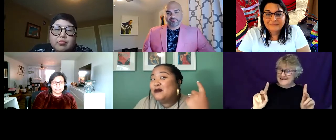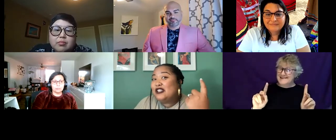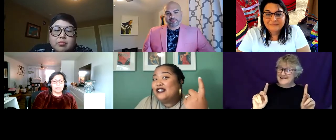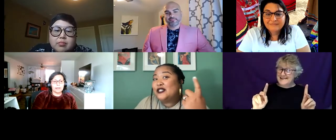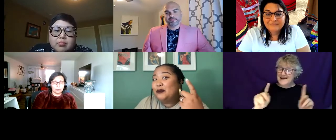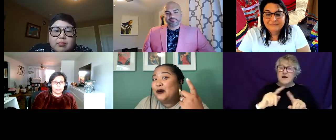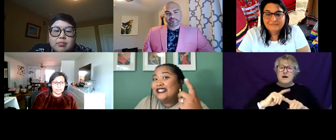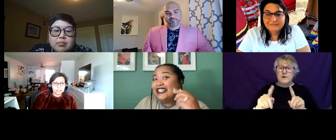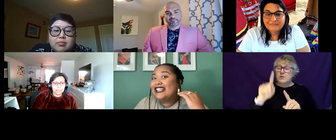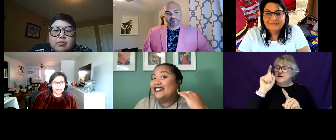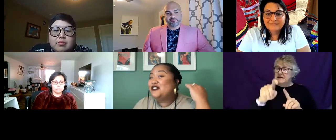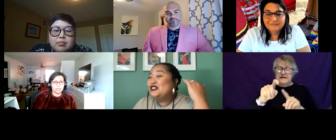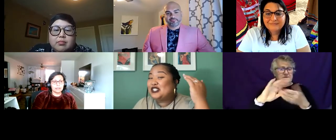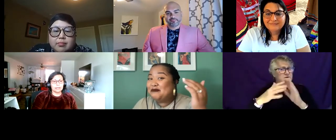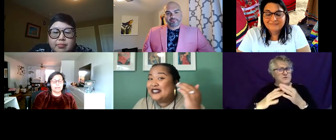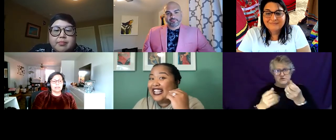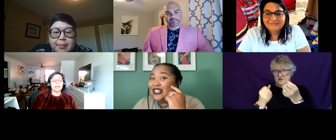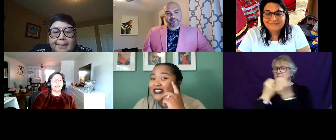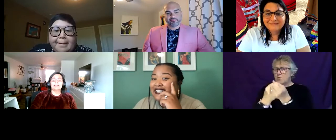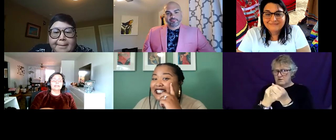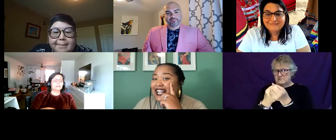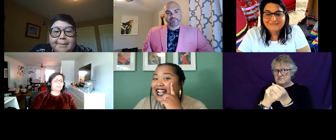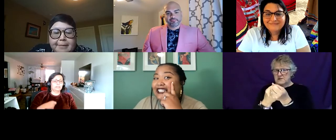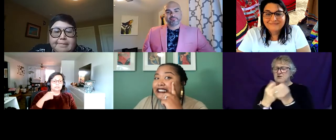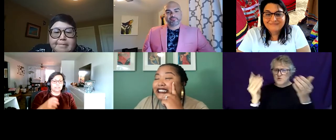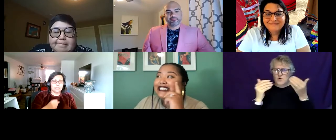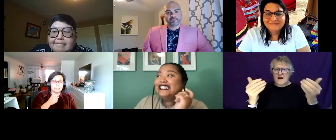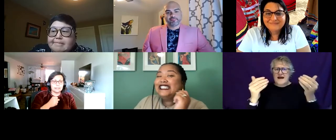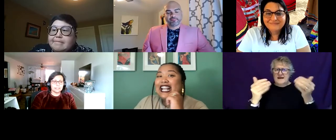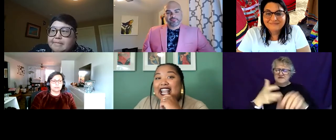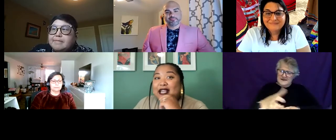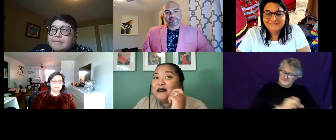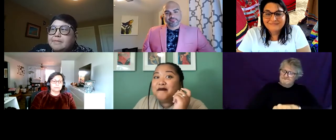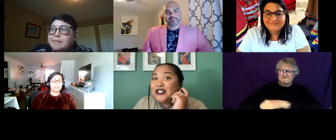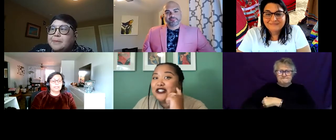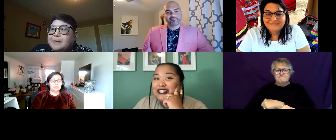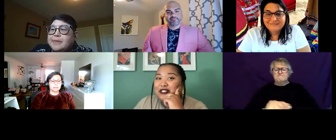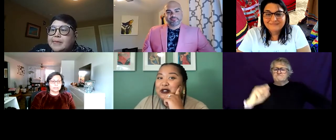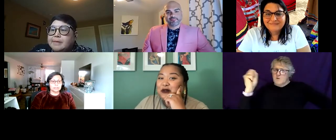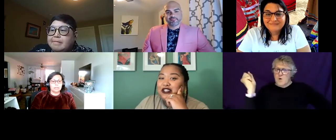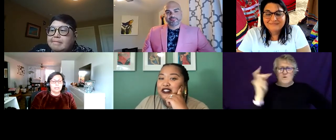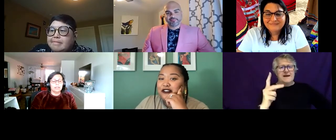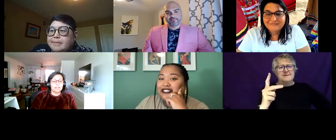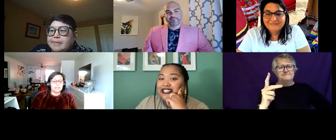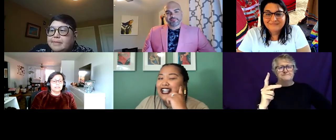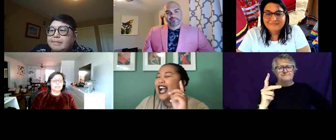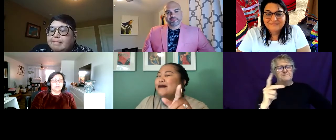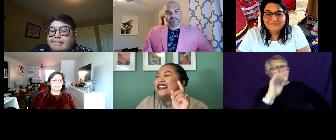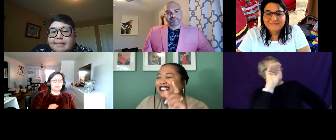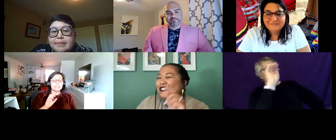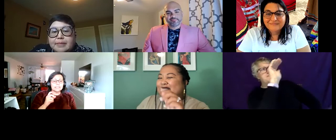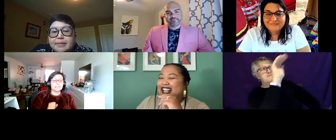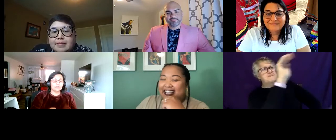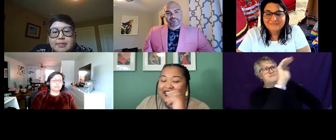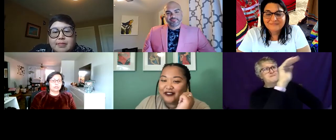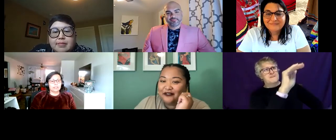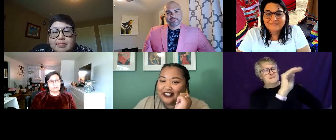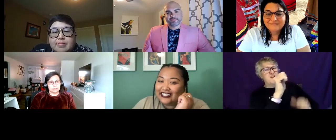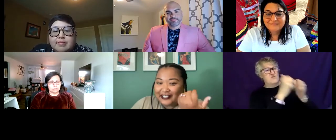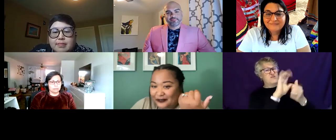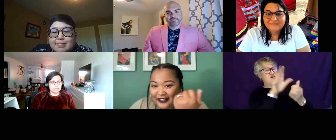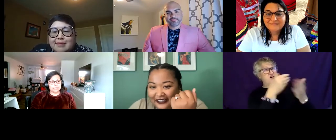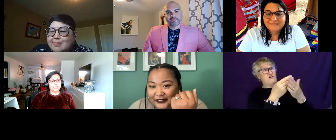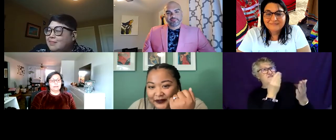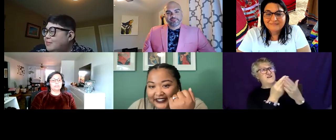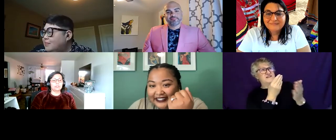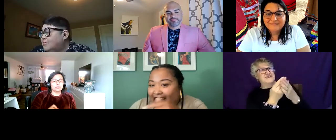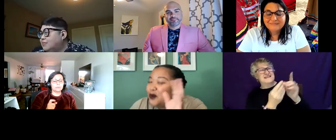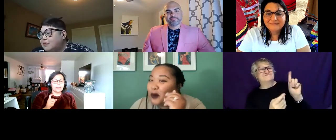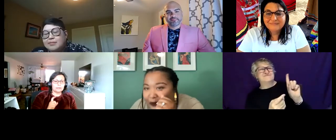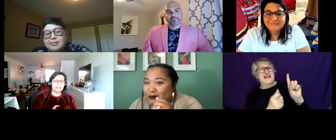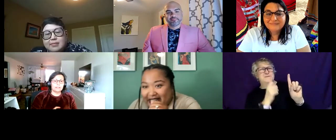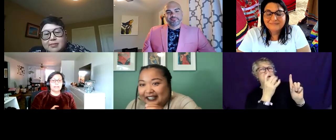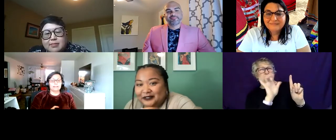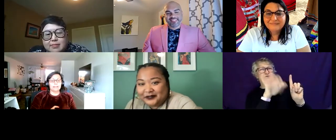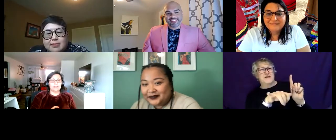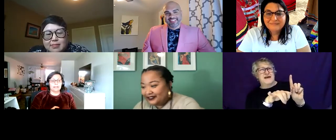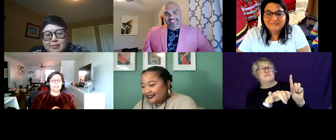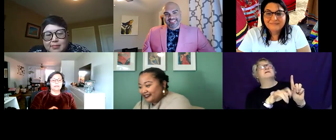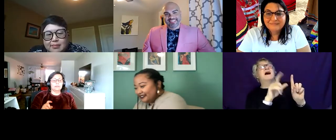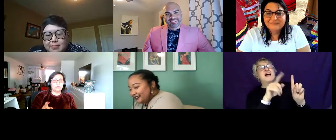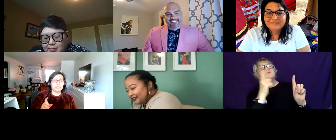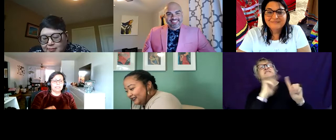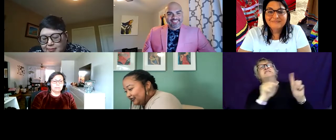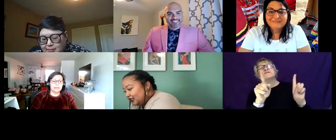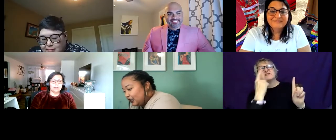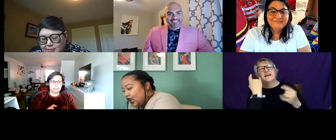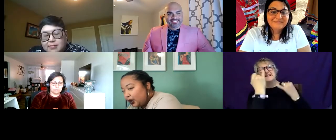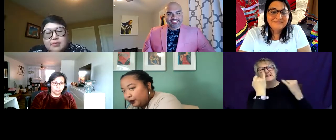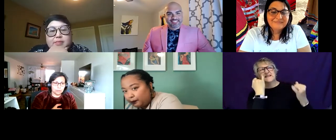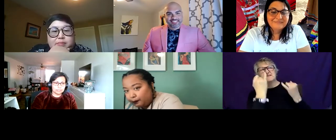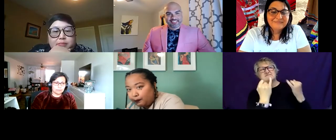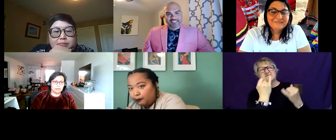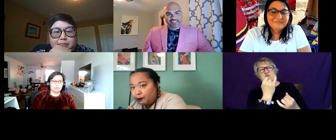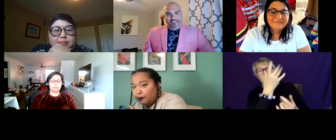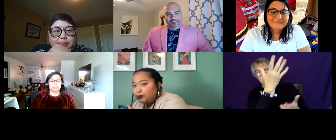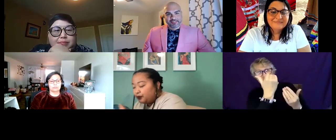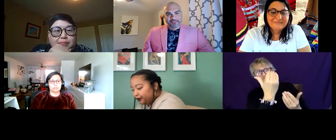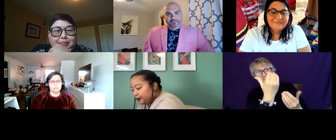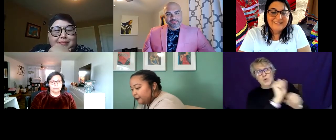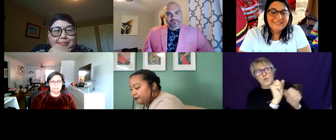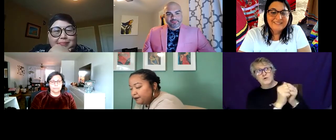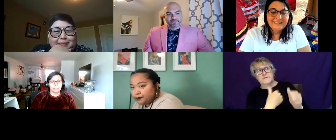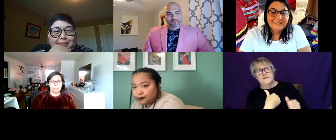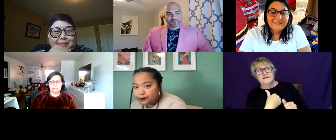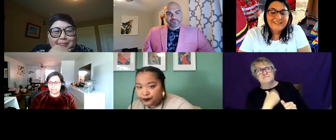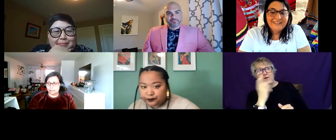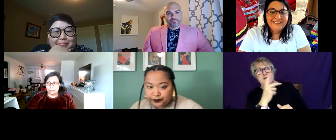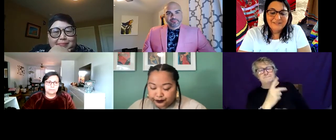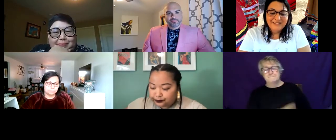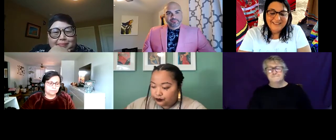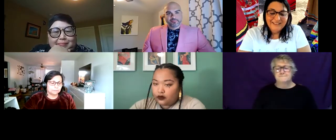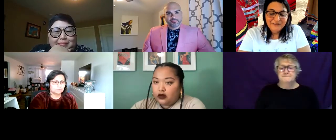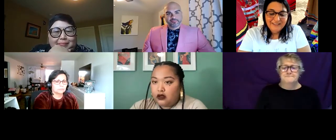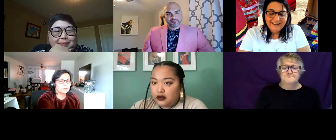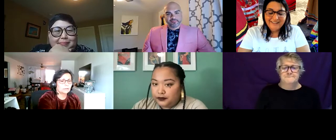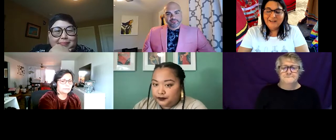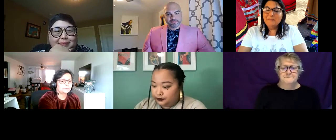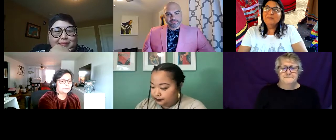But we need that community of support to kind of jump and take the risk and say, "Hey, major institution with all the funding, I'm not going to do that and I have a different idea for y'all, like, work with me here."